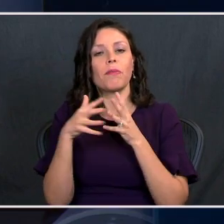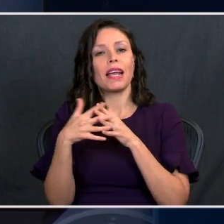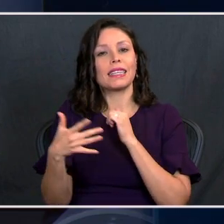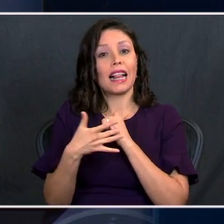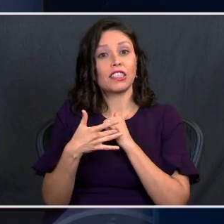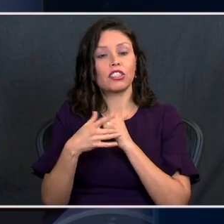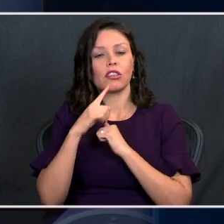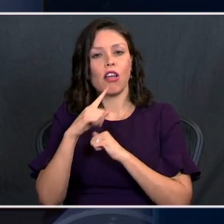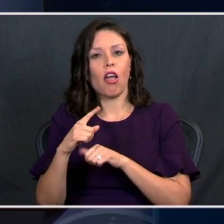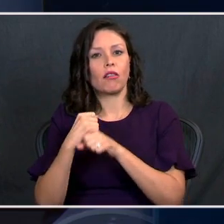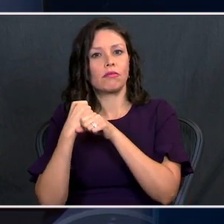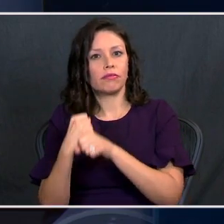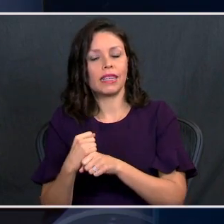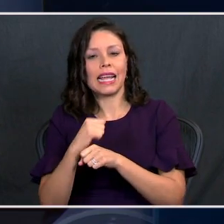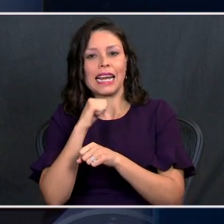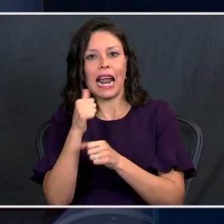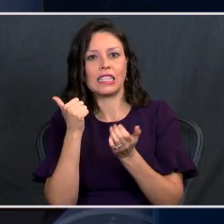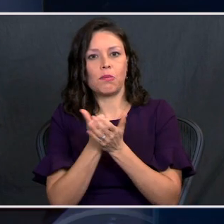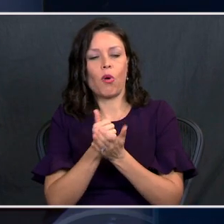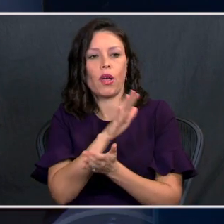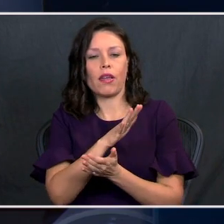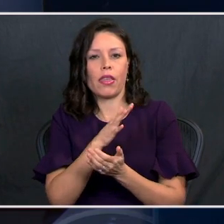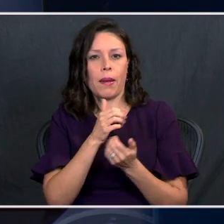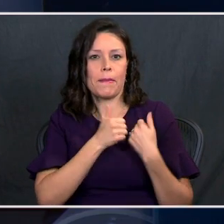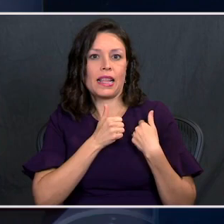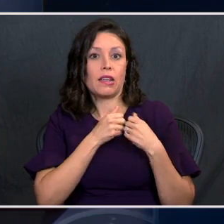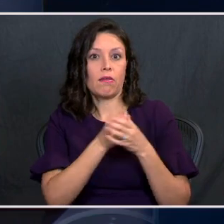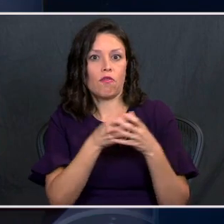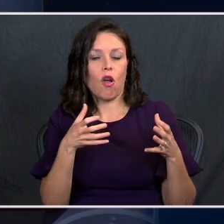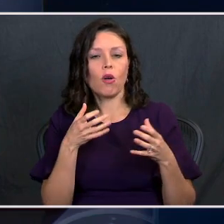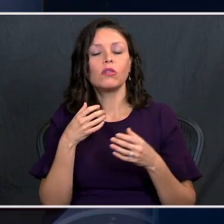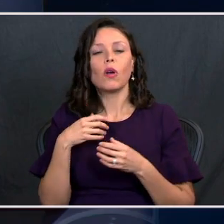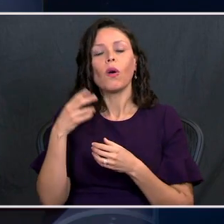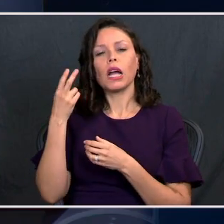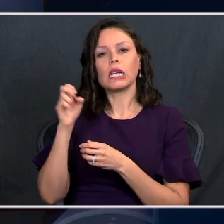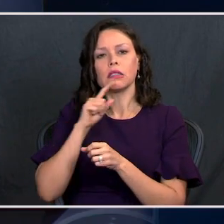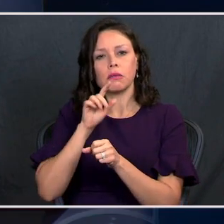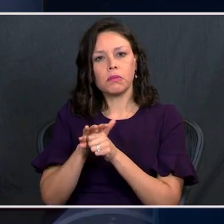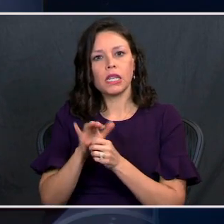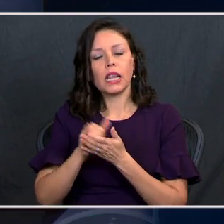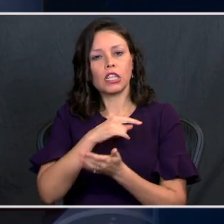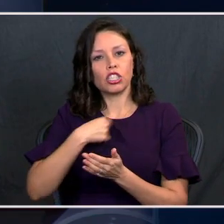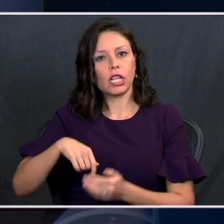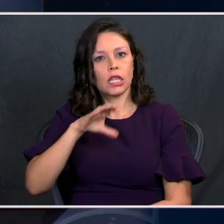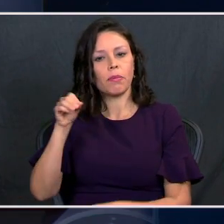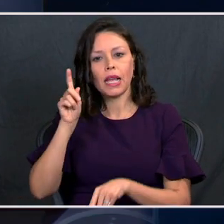aren't facilitating China's military buildup. So he's firmly committed to making sure that Chinese companies cannot misappropriate